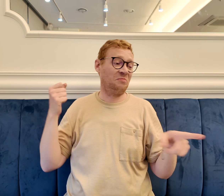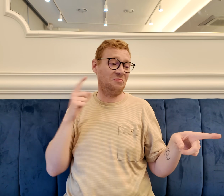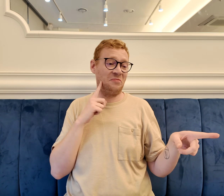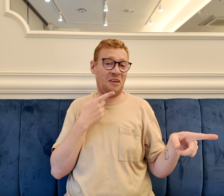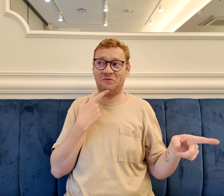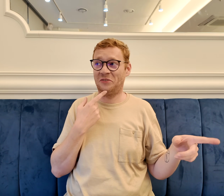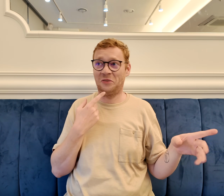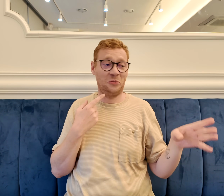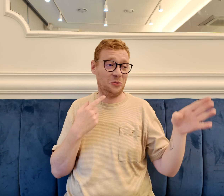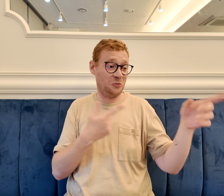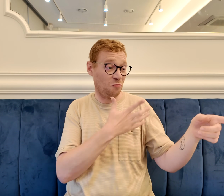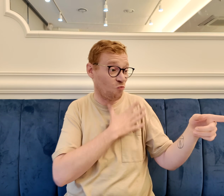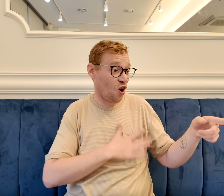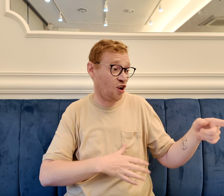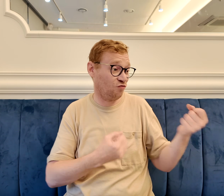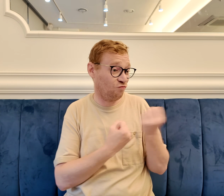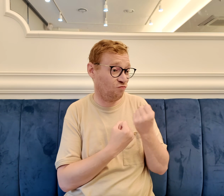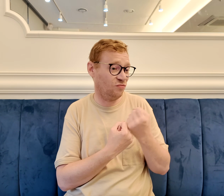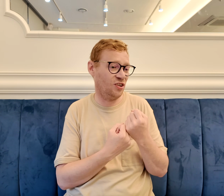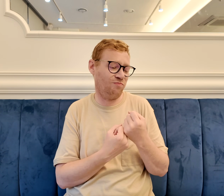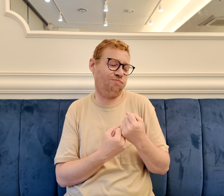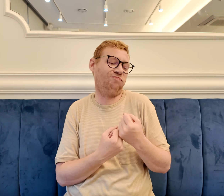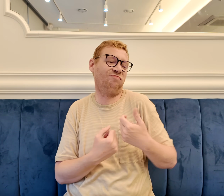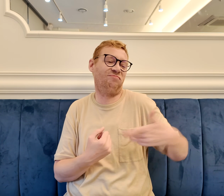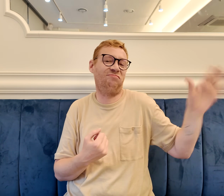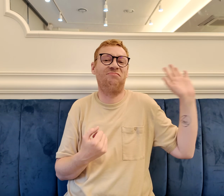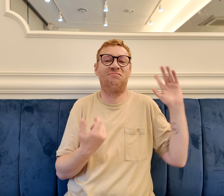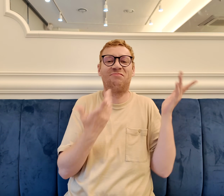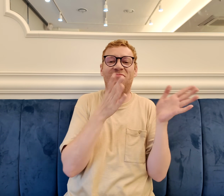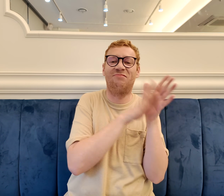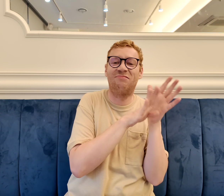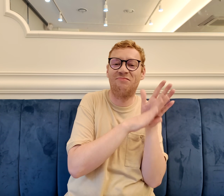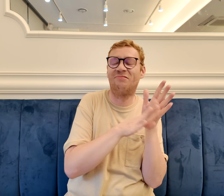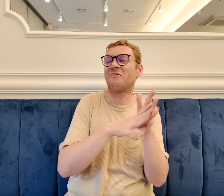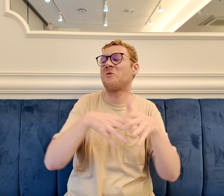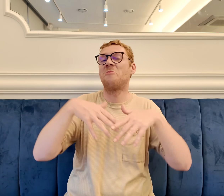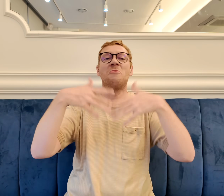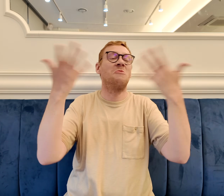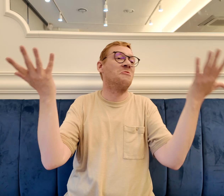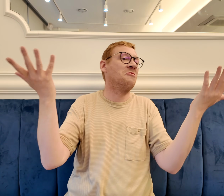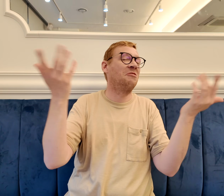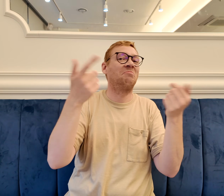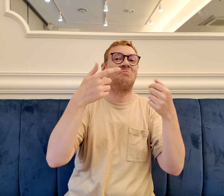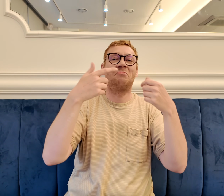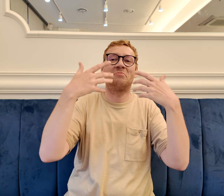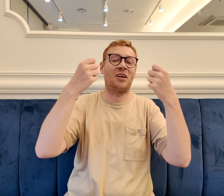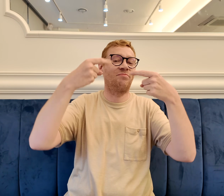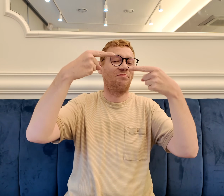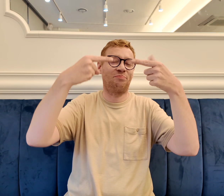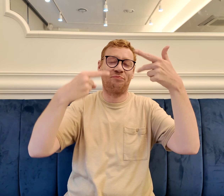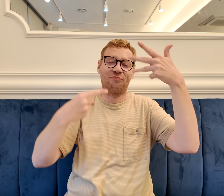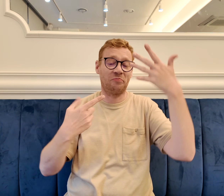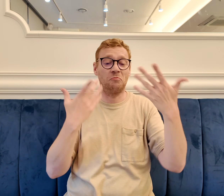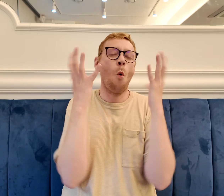someone says, "I want that too," I might say, "Huh? Why should I help them?" and discriminate. There are many other things.